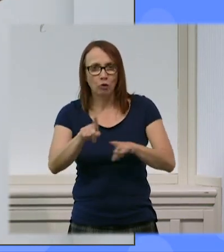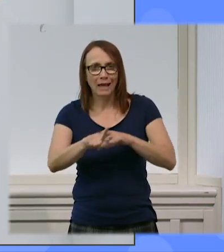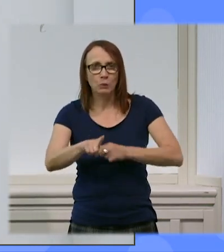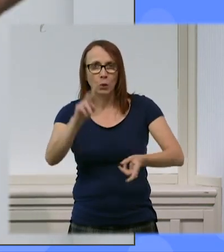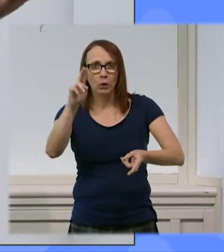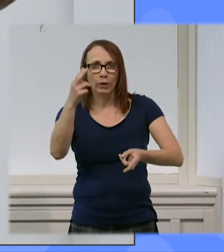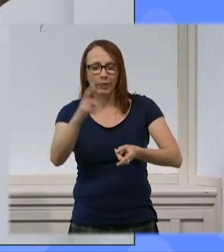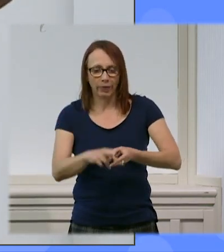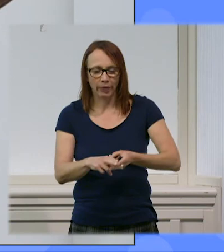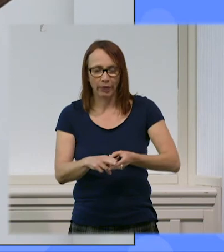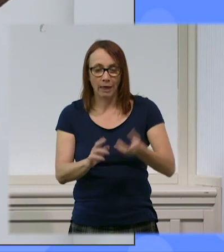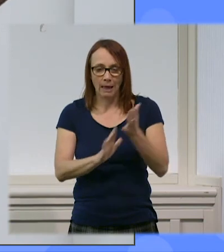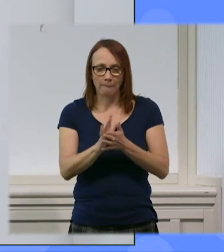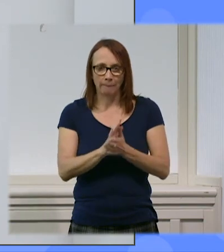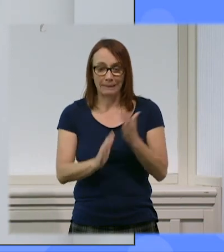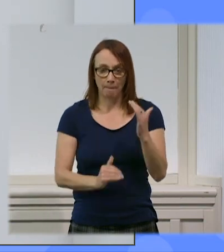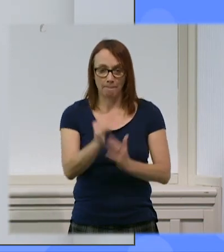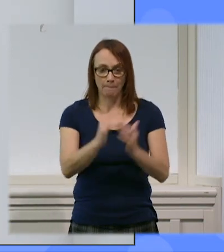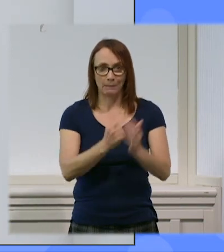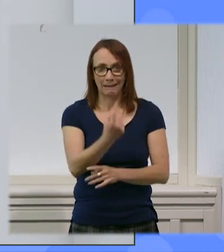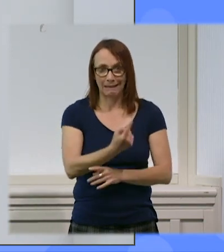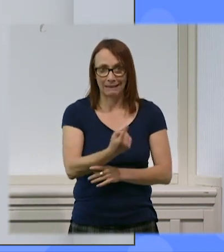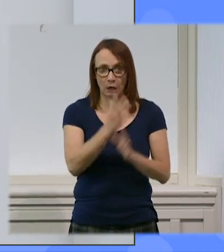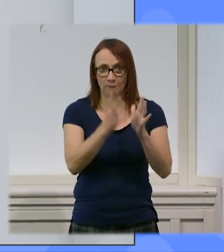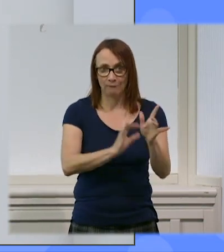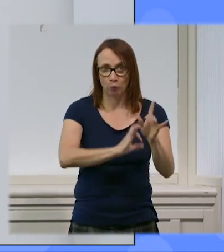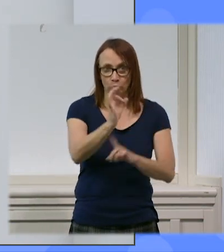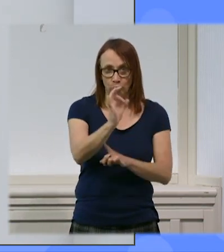need to improve the fabric of the homes and then later we're going to then try